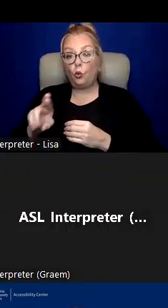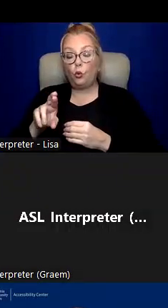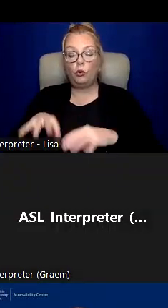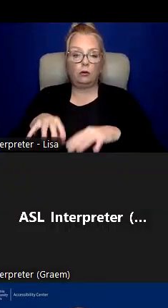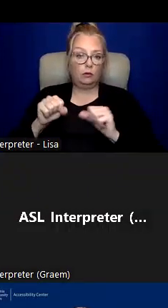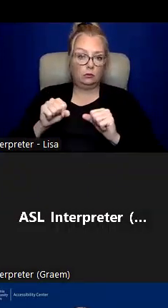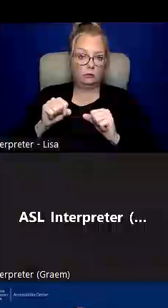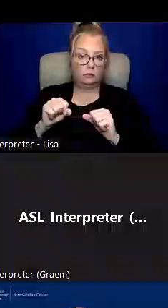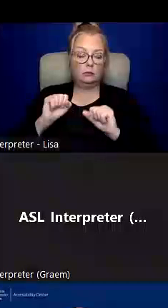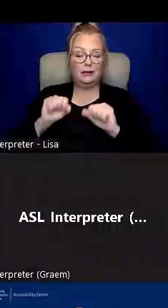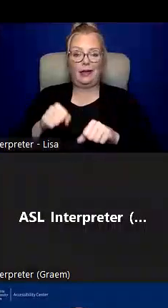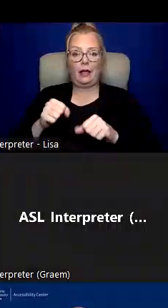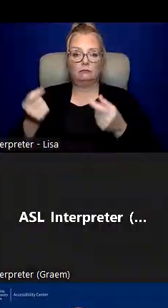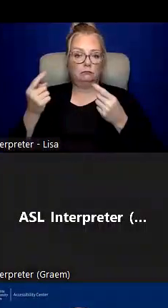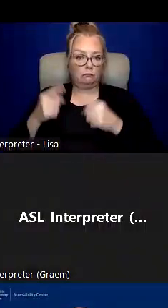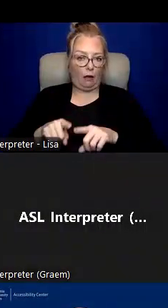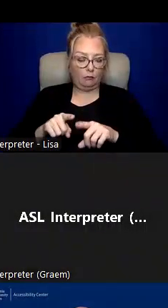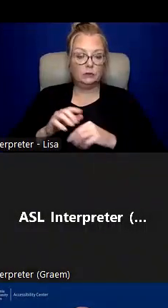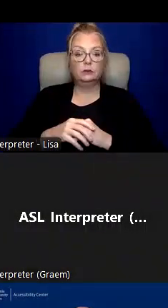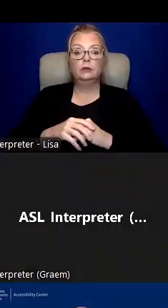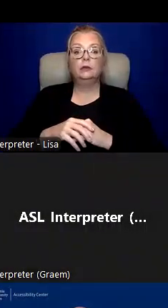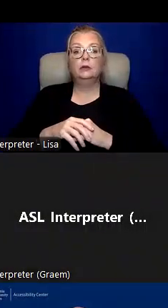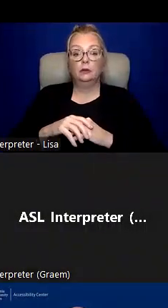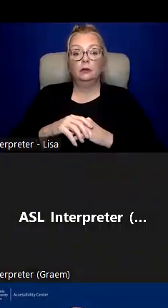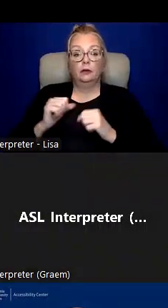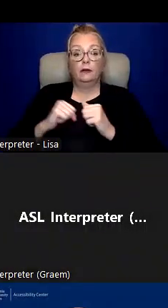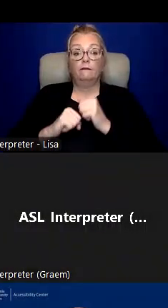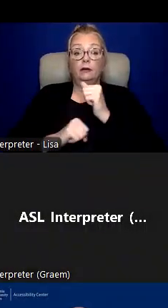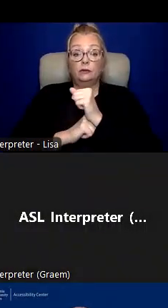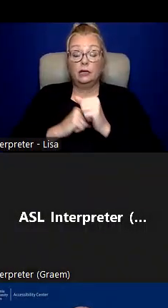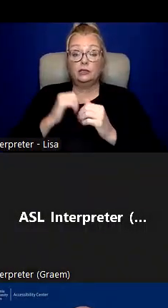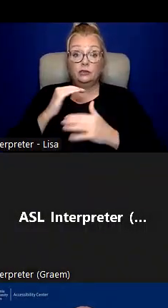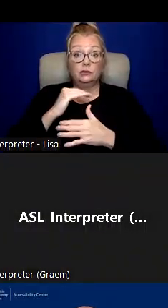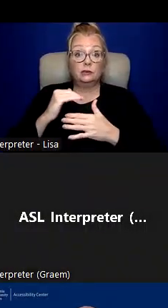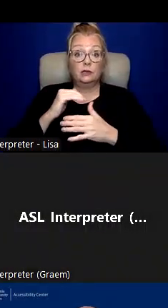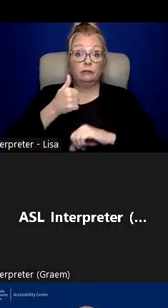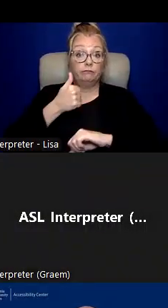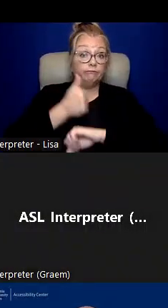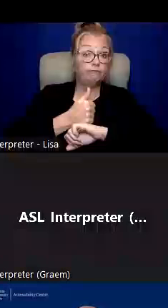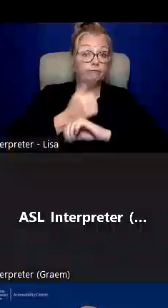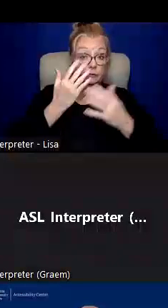Once you have that foundational step in place, the next step is you need to develop